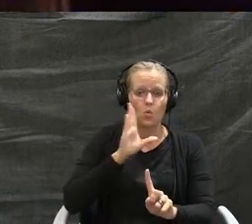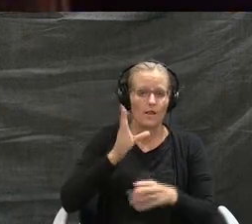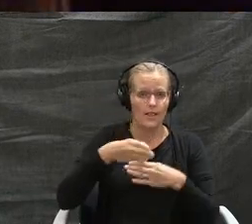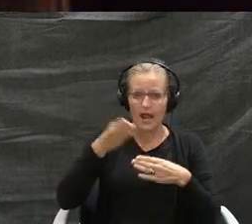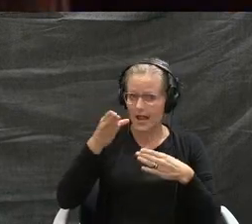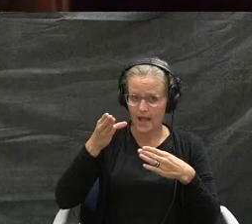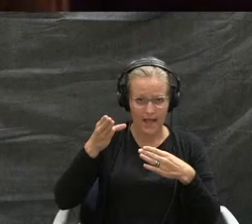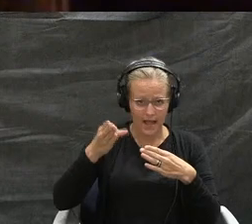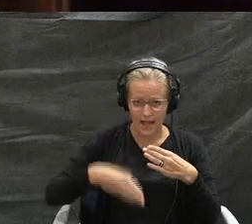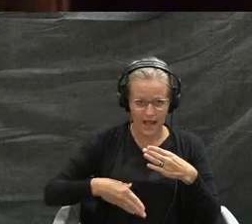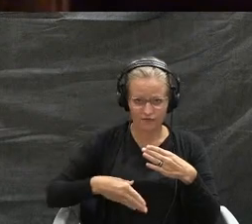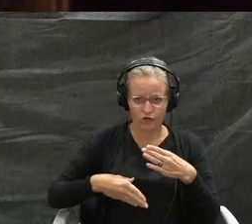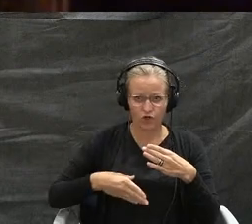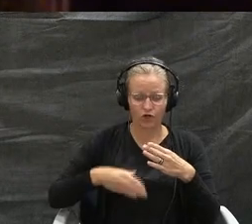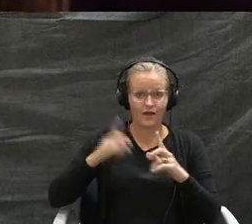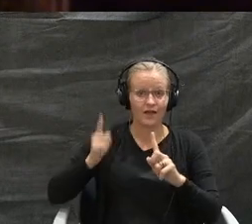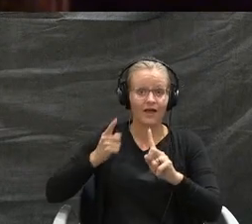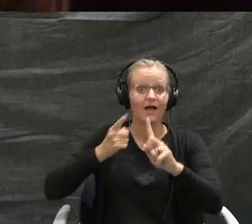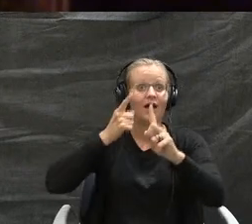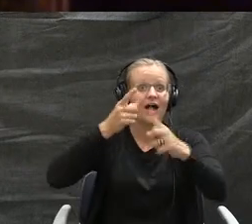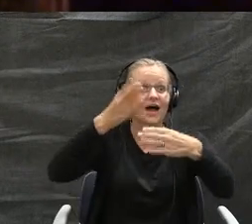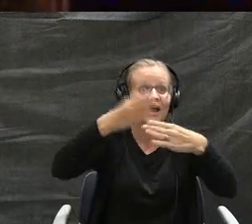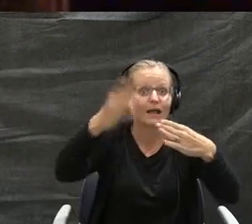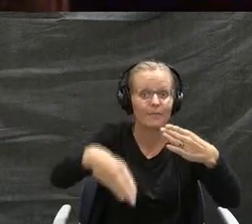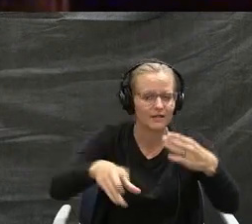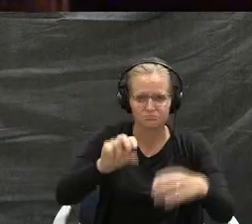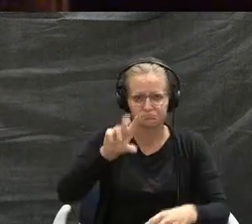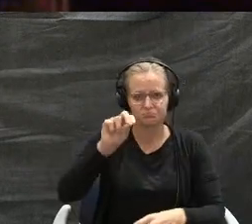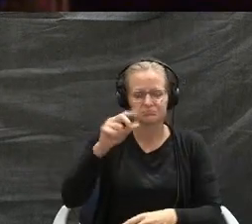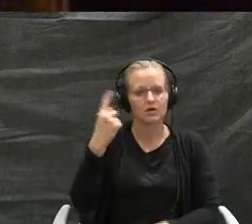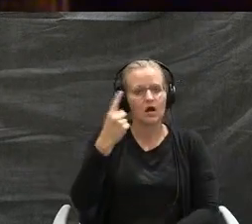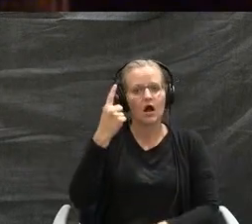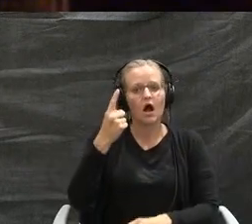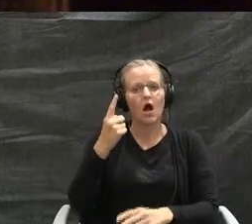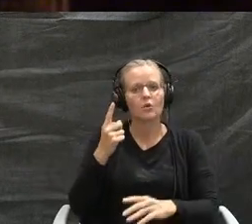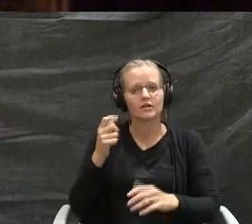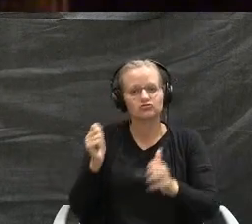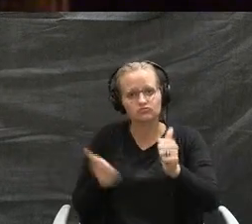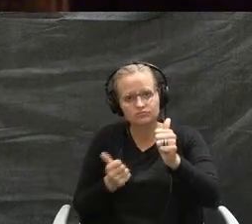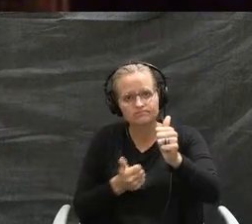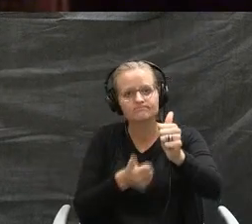be finished. Because we will always be striving to continue